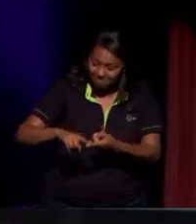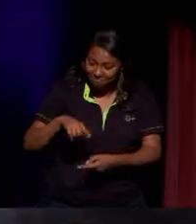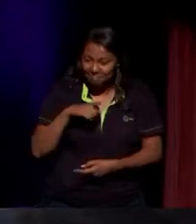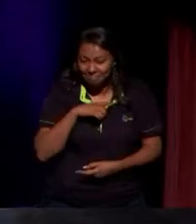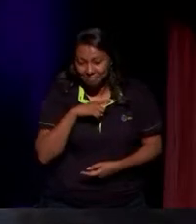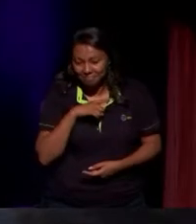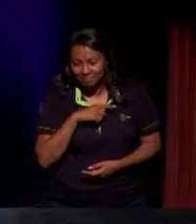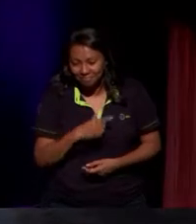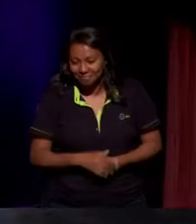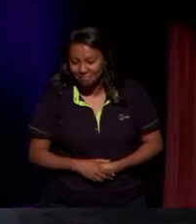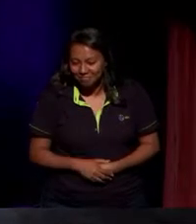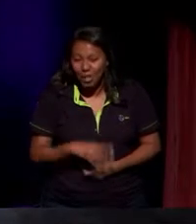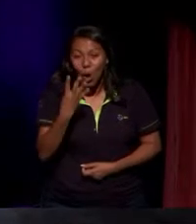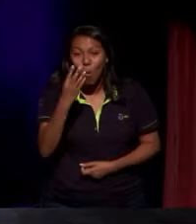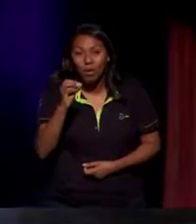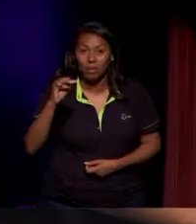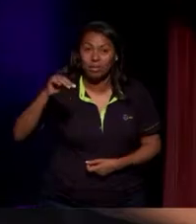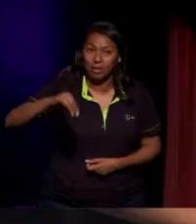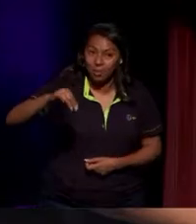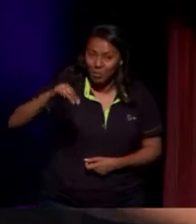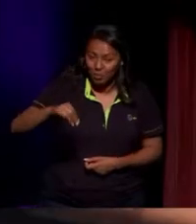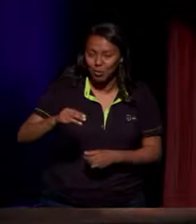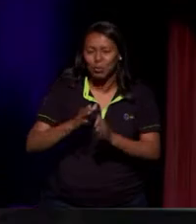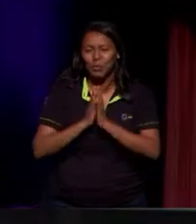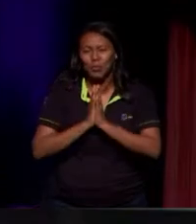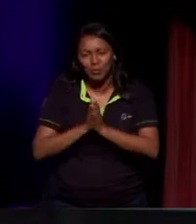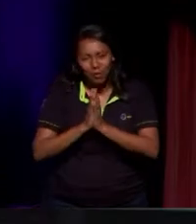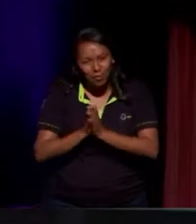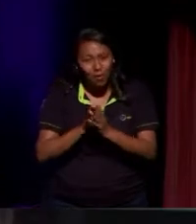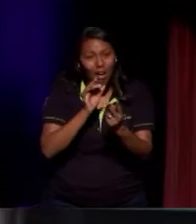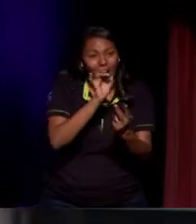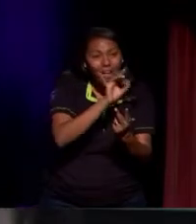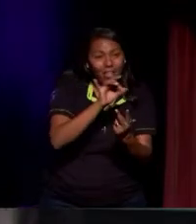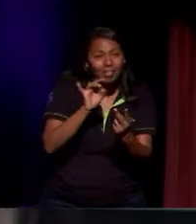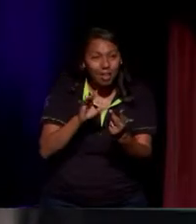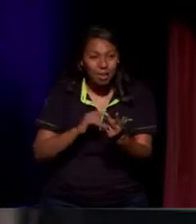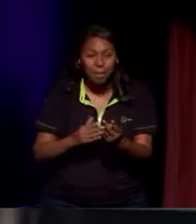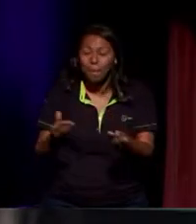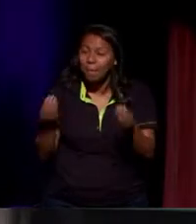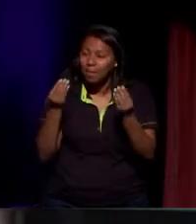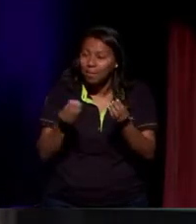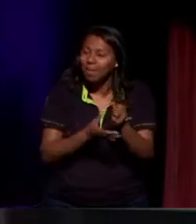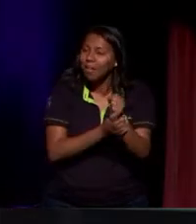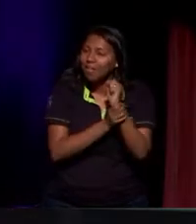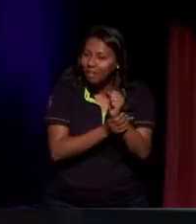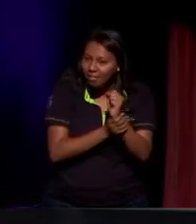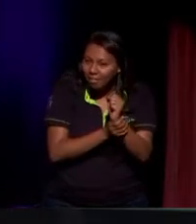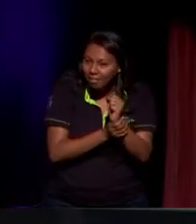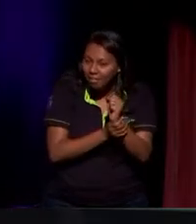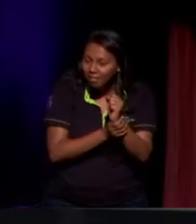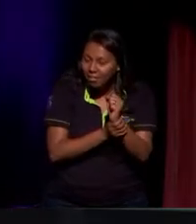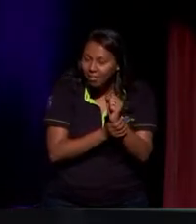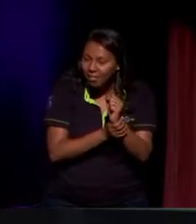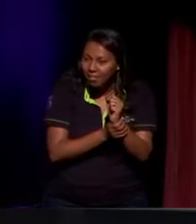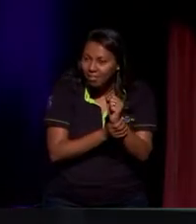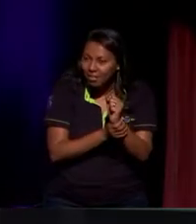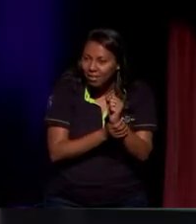Forty minutes please, each one, so that we can ensure cool weather